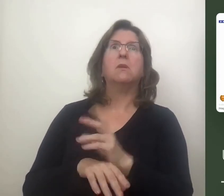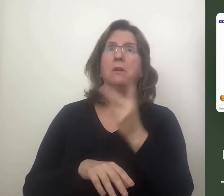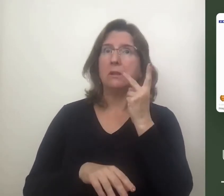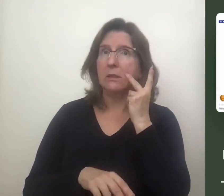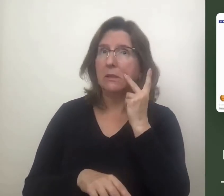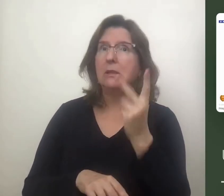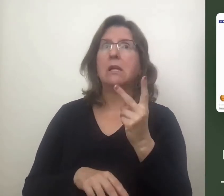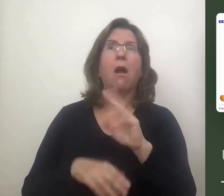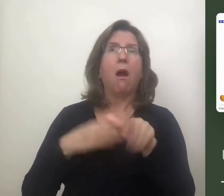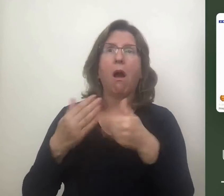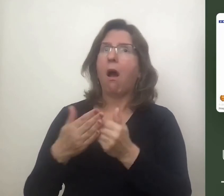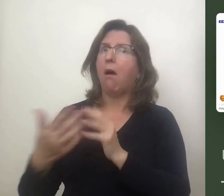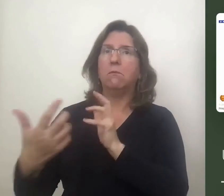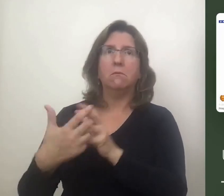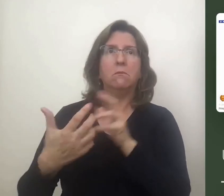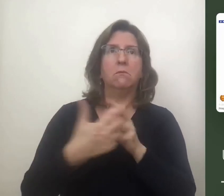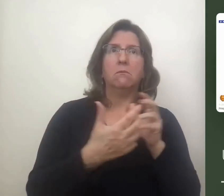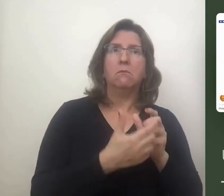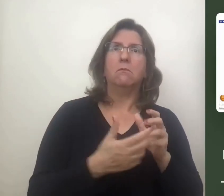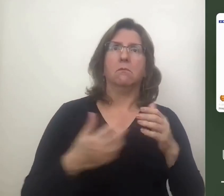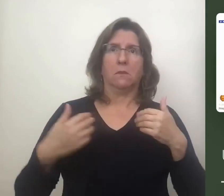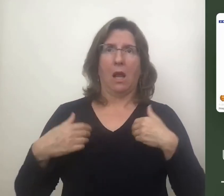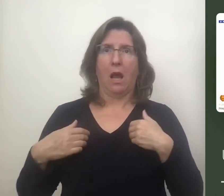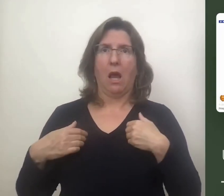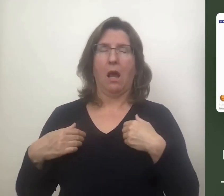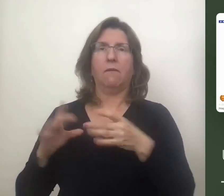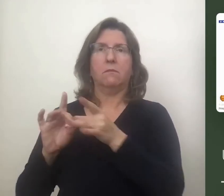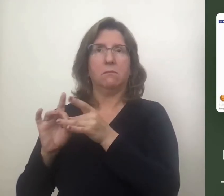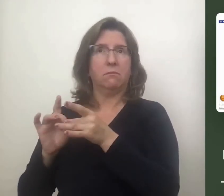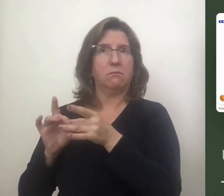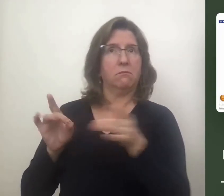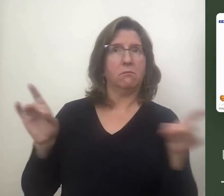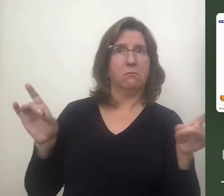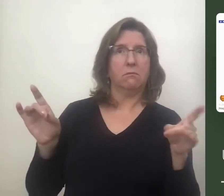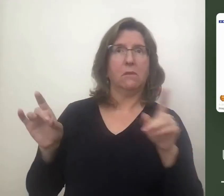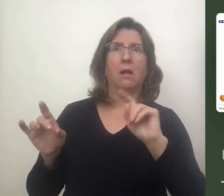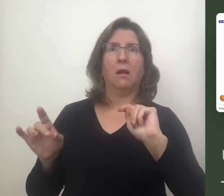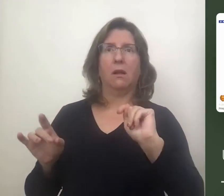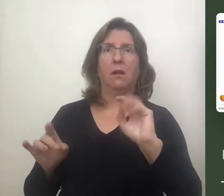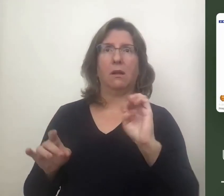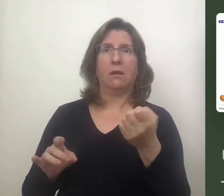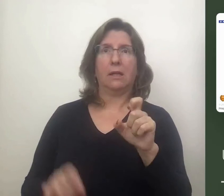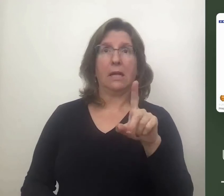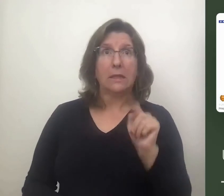Let’s look at how the features work. The content is presented in text.